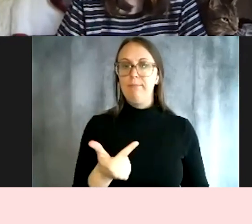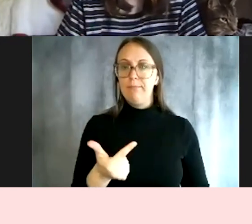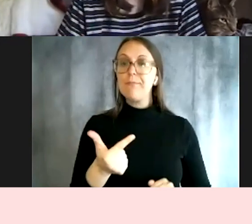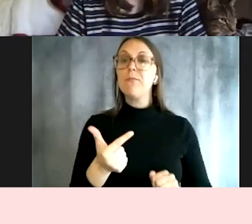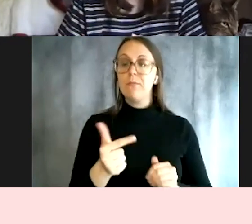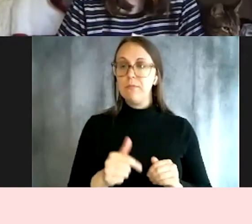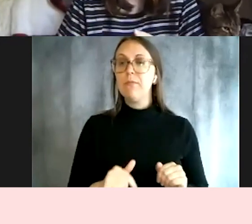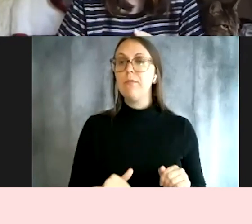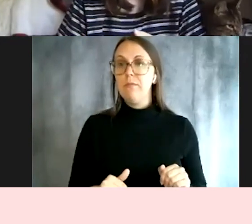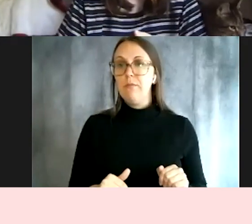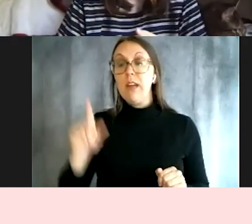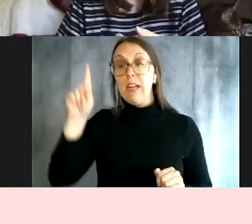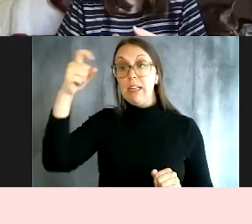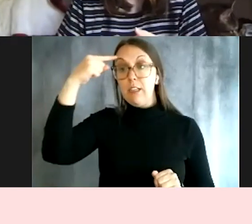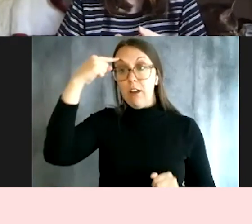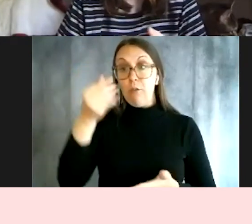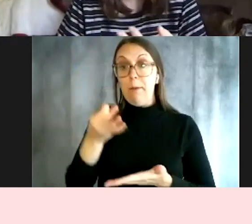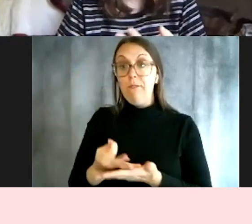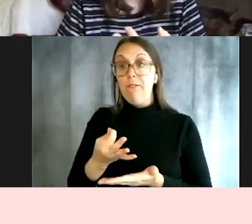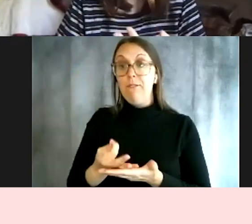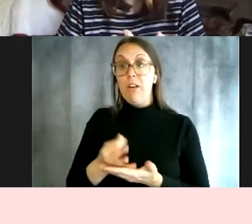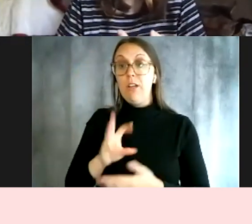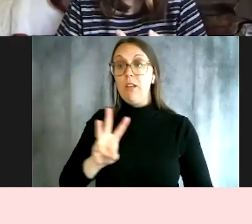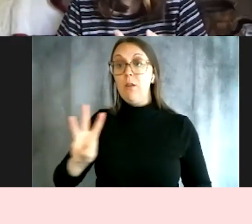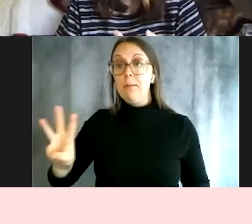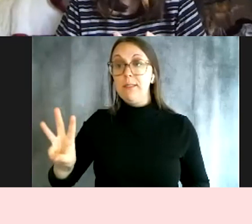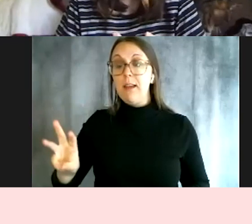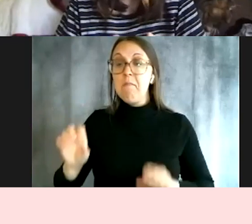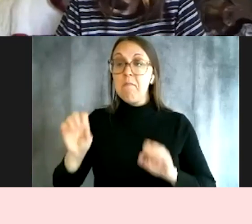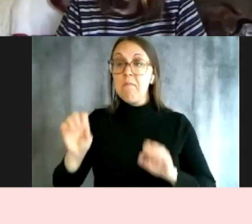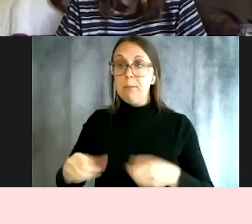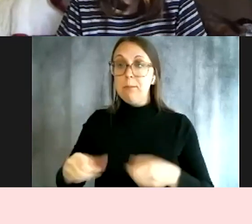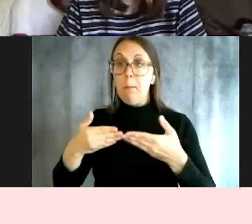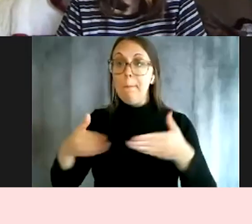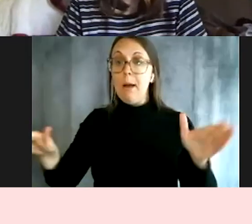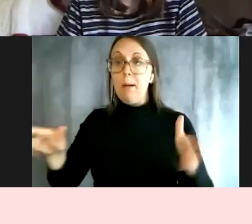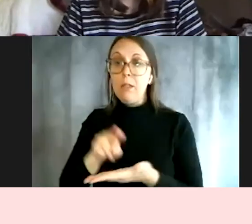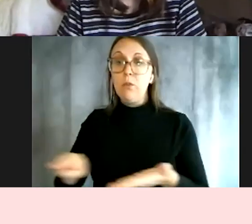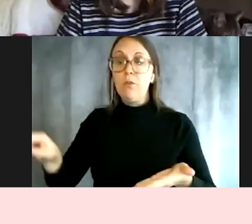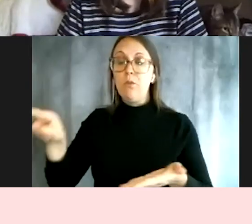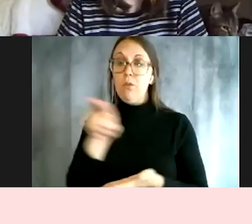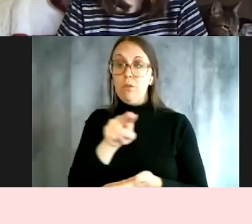anything from a public University's website because they're government funded to,